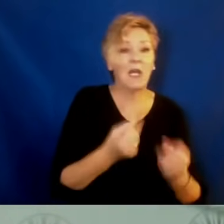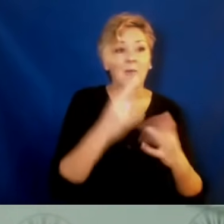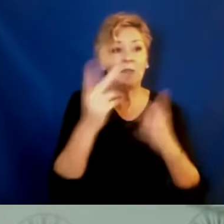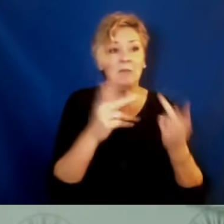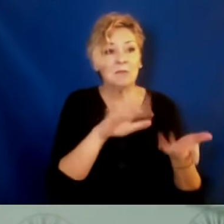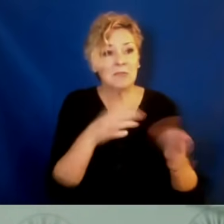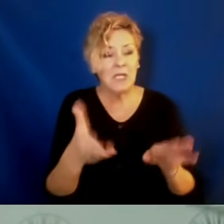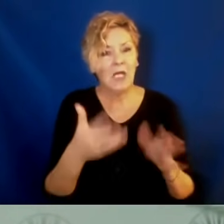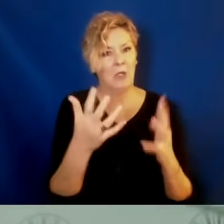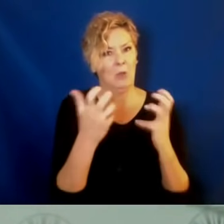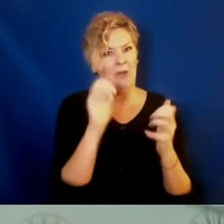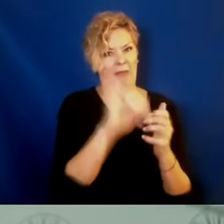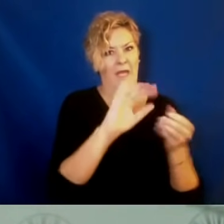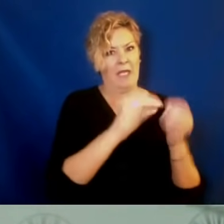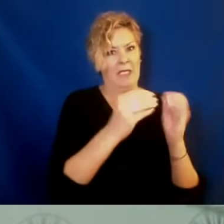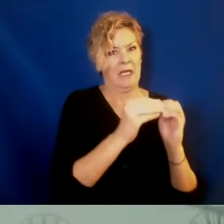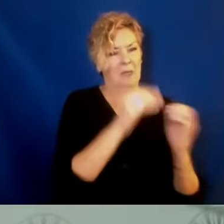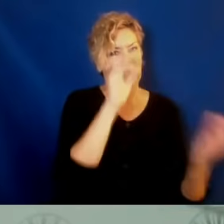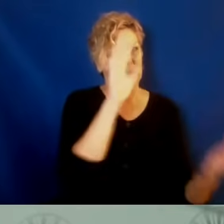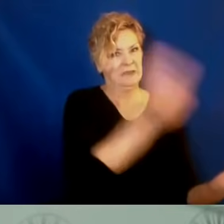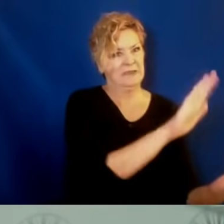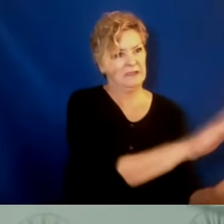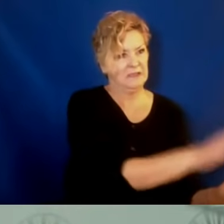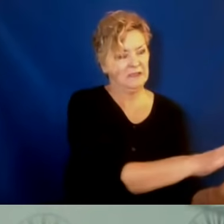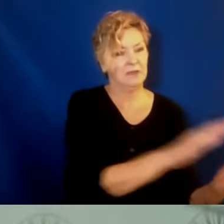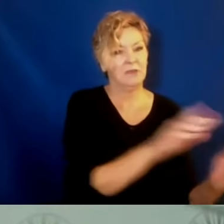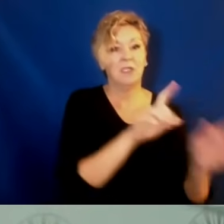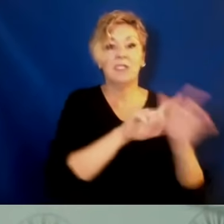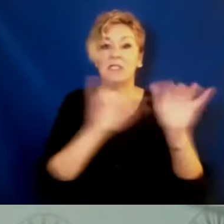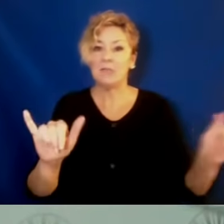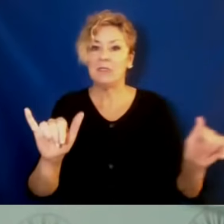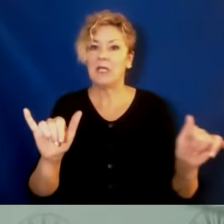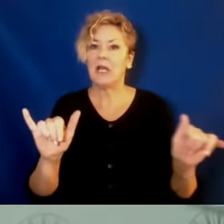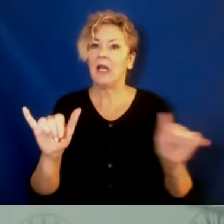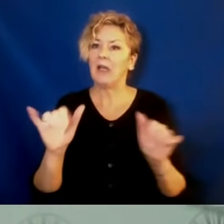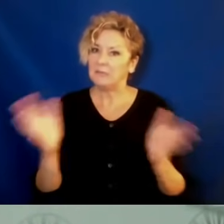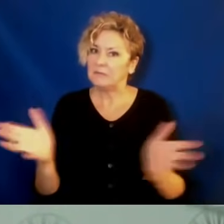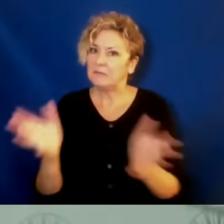tracing to contain further transmission and using our layers of cornerstones of our response.